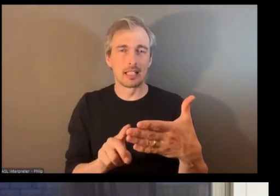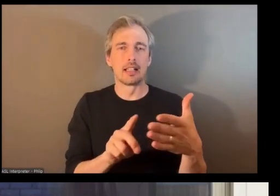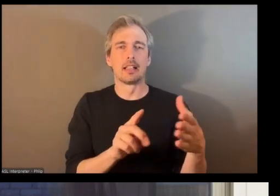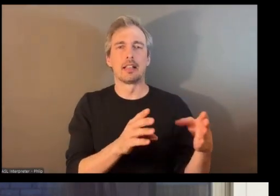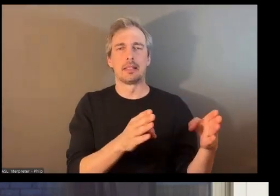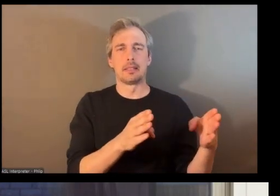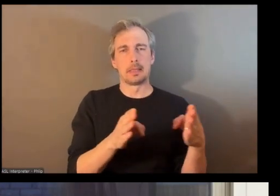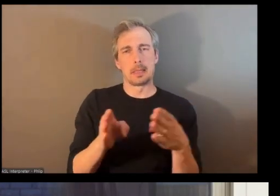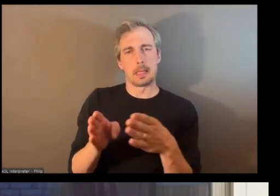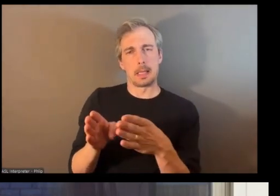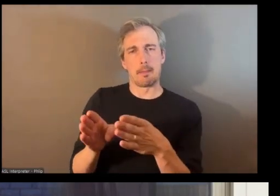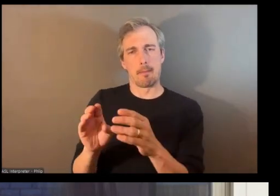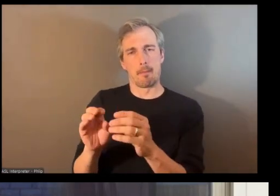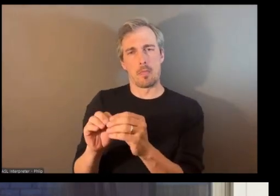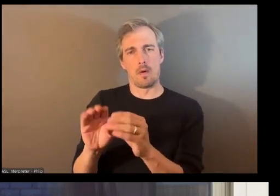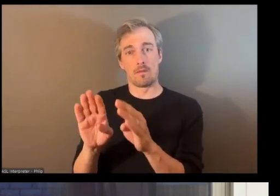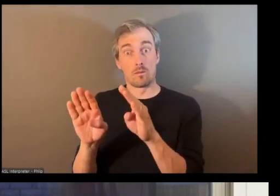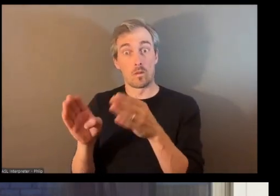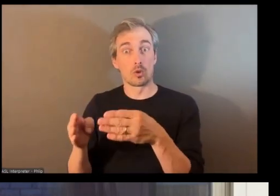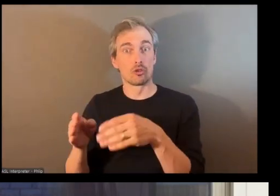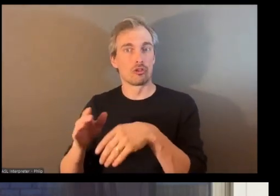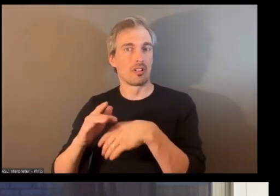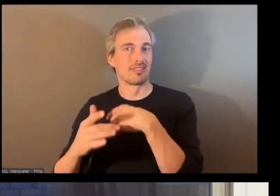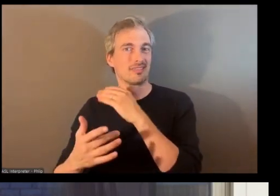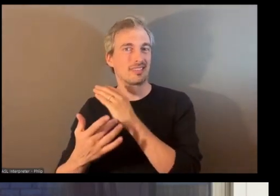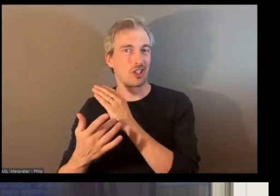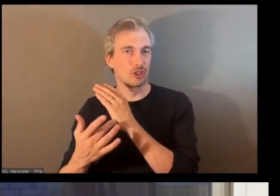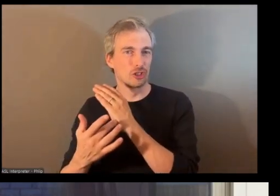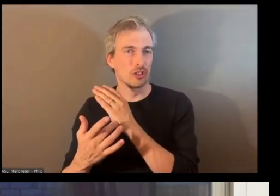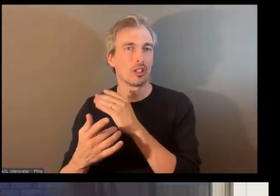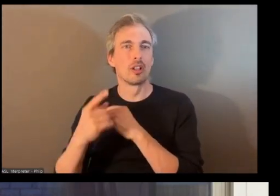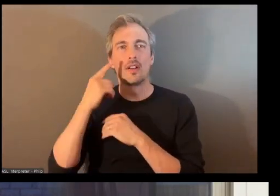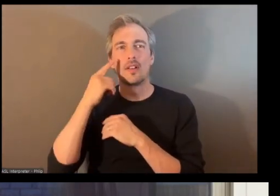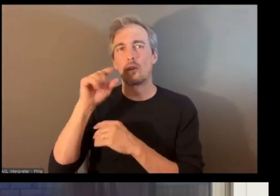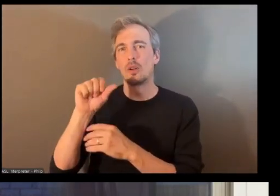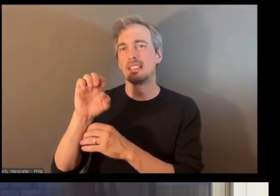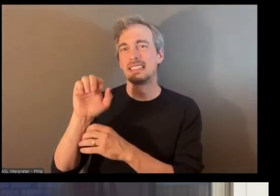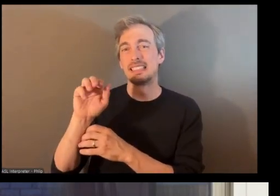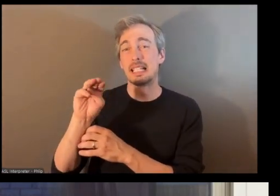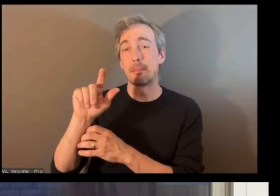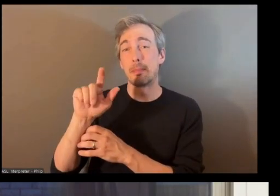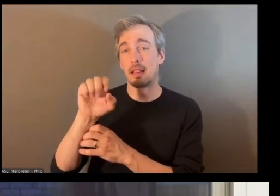For seamless technology use... Correct language tags are really critical.